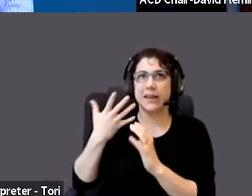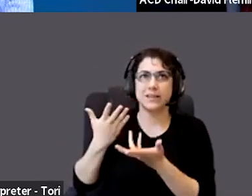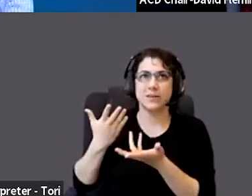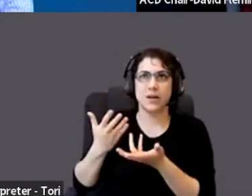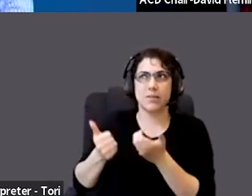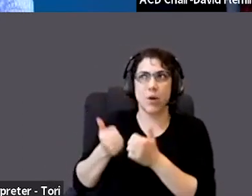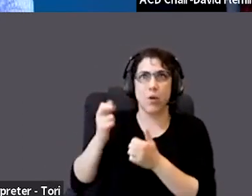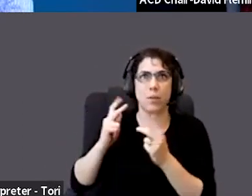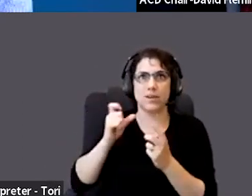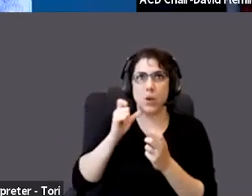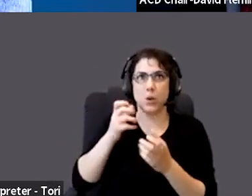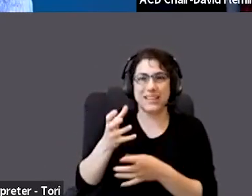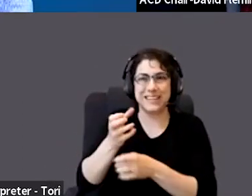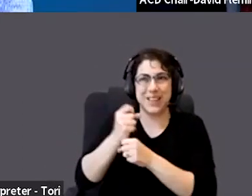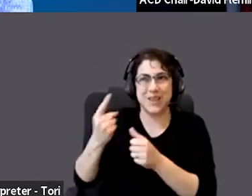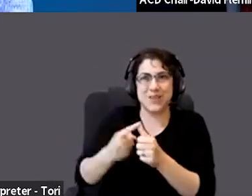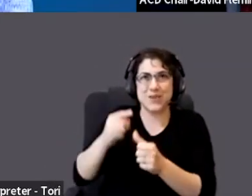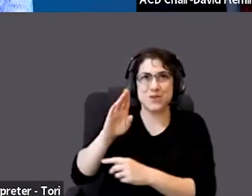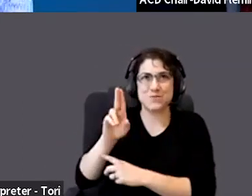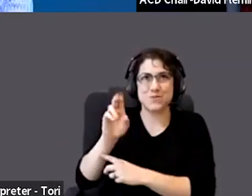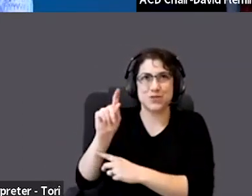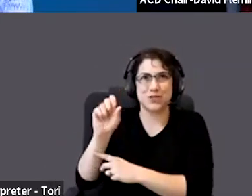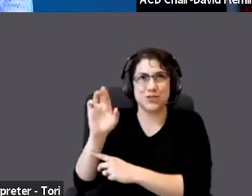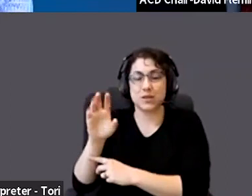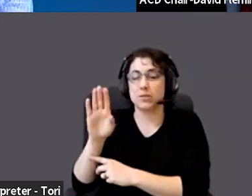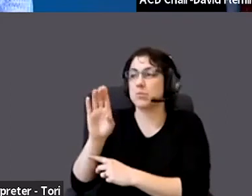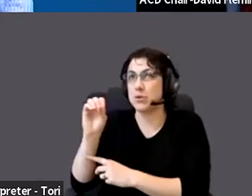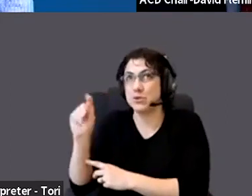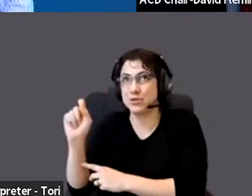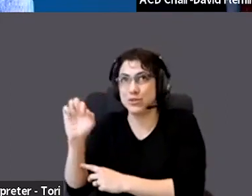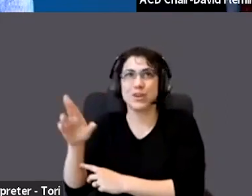booster, is just a lot of confusion about is that a "may", is that a "should", and how to make that decision.